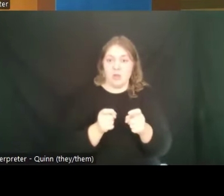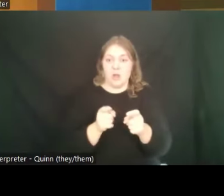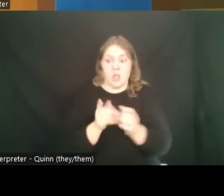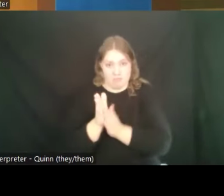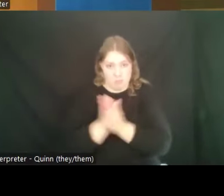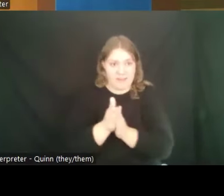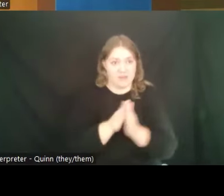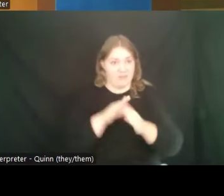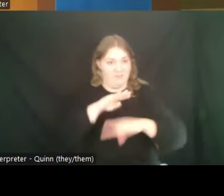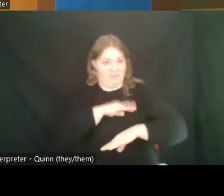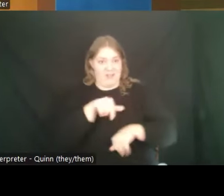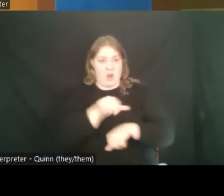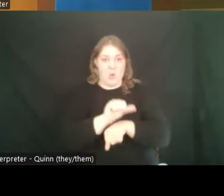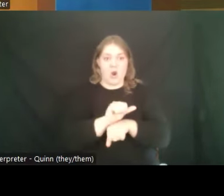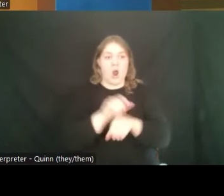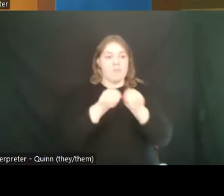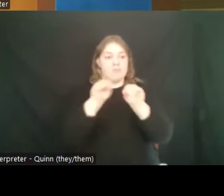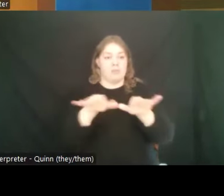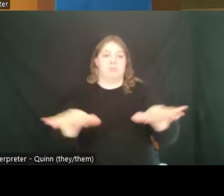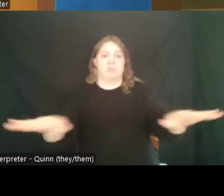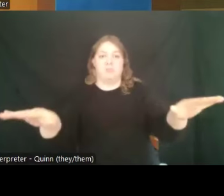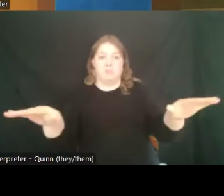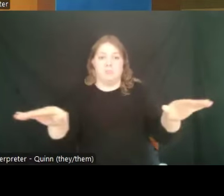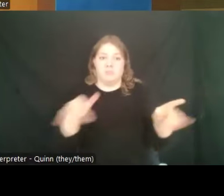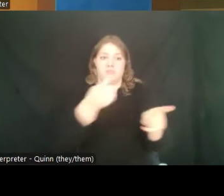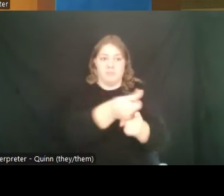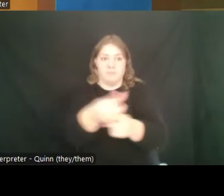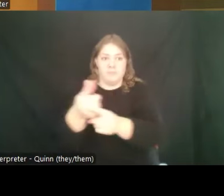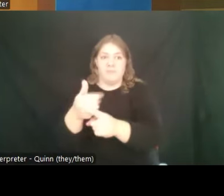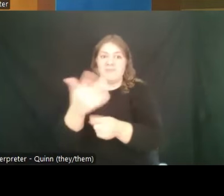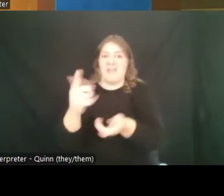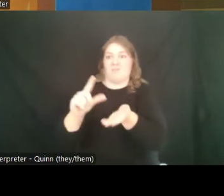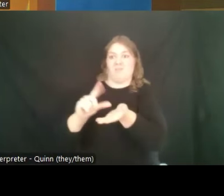at work has a ripple effect and we've seen that the literature has shown that and that ripple